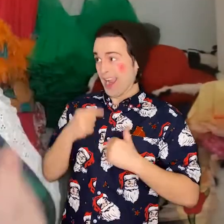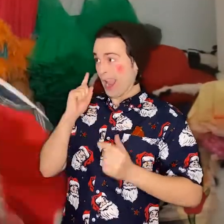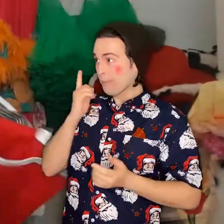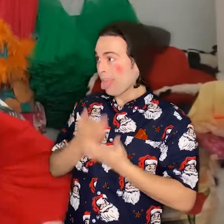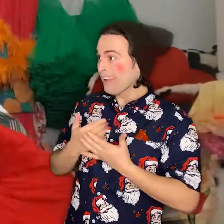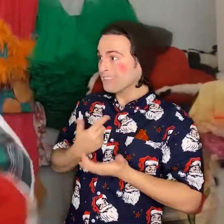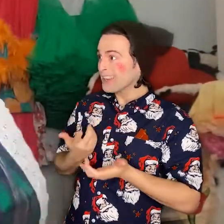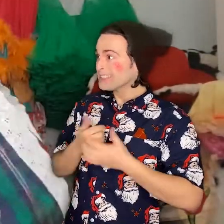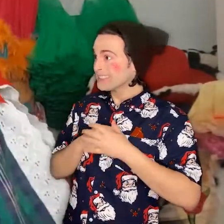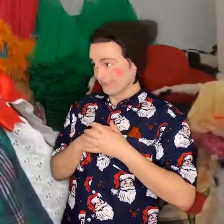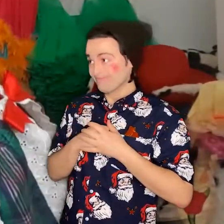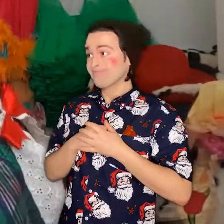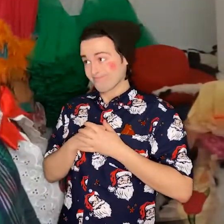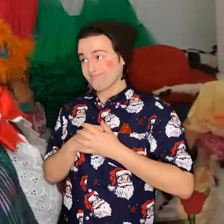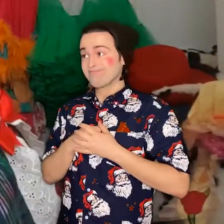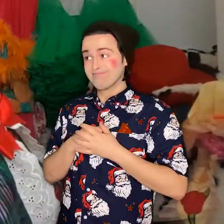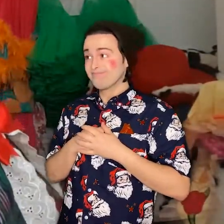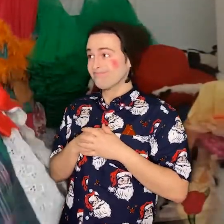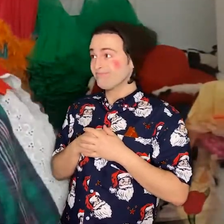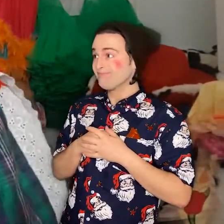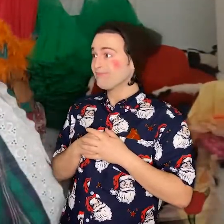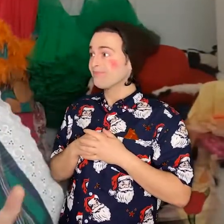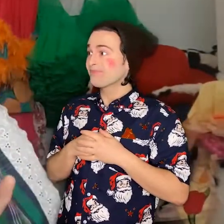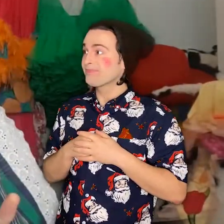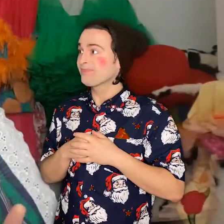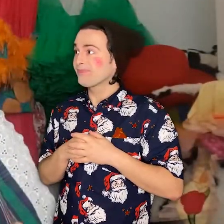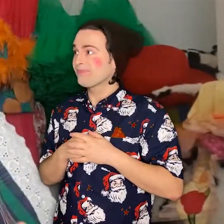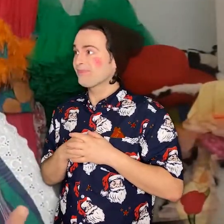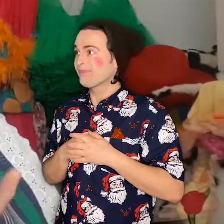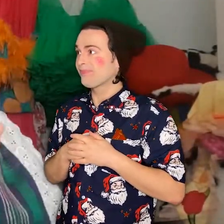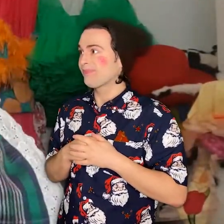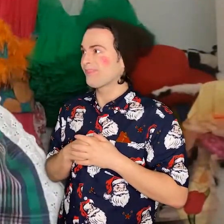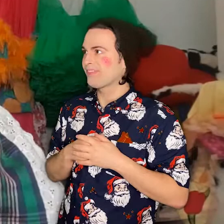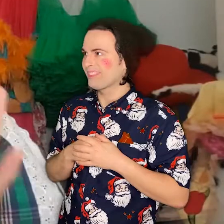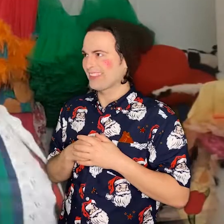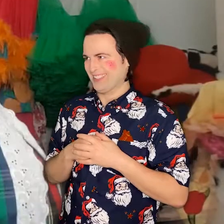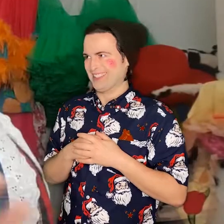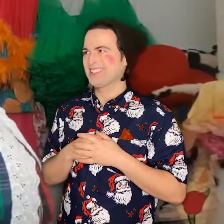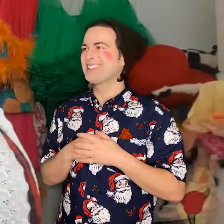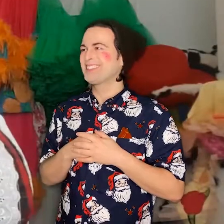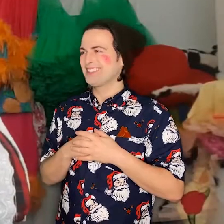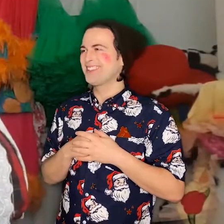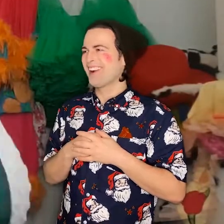it, I cannae believe it. And I’ll stop there. I just absolutely love Christmas